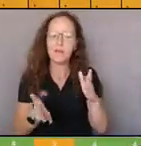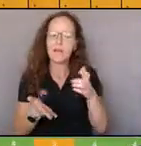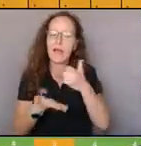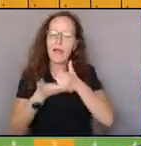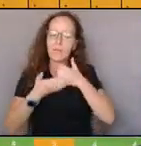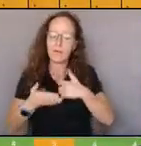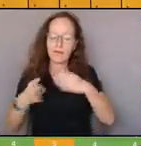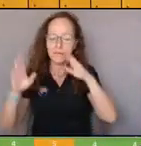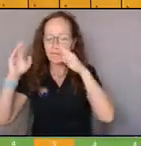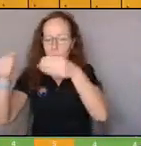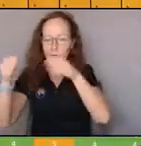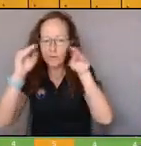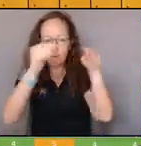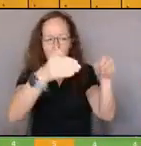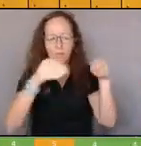COMMON GOAL, WHICH IS TO PUT THIS FIRE OUT.